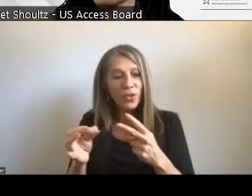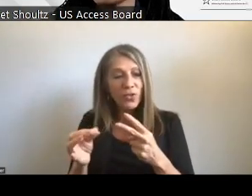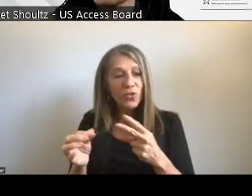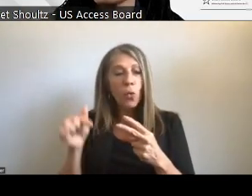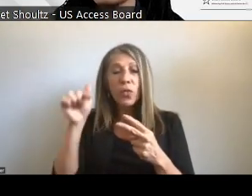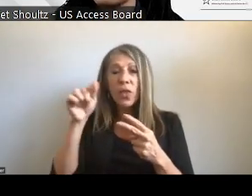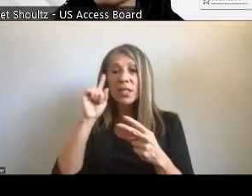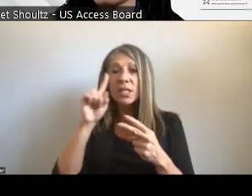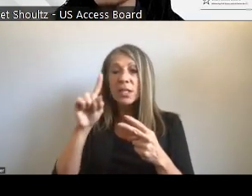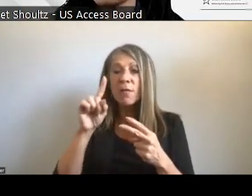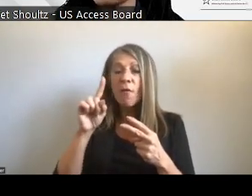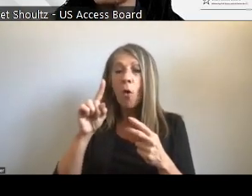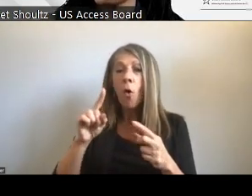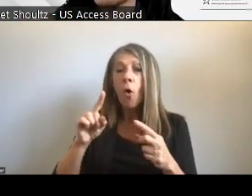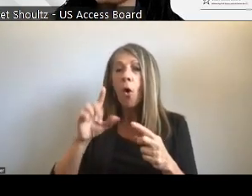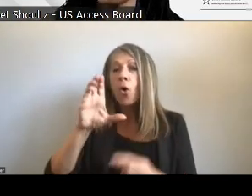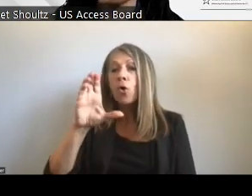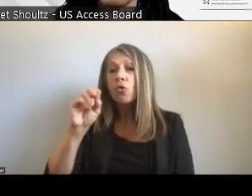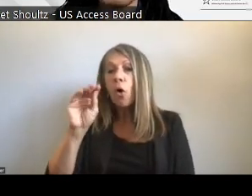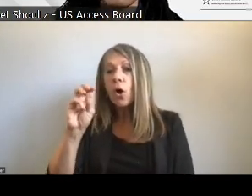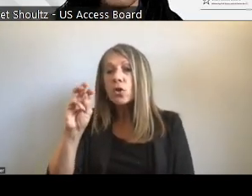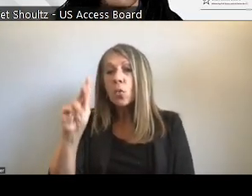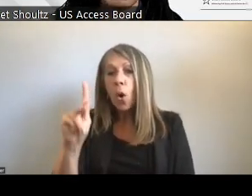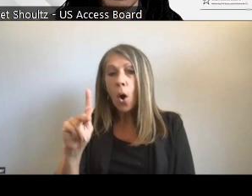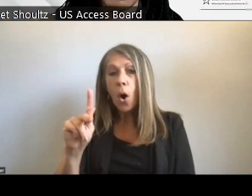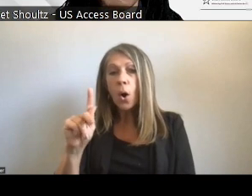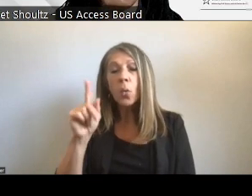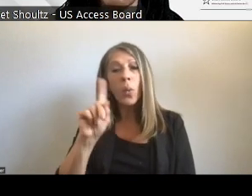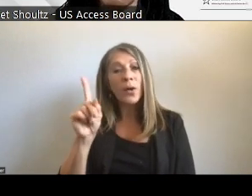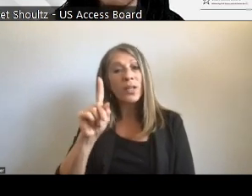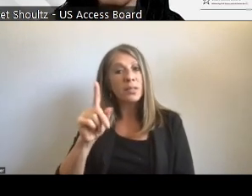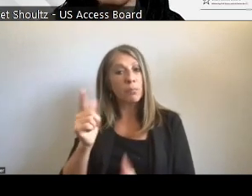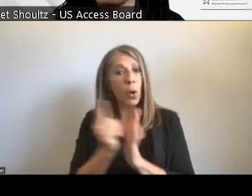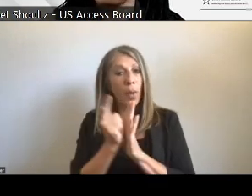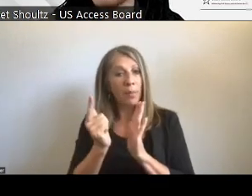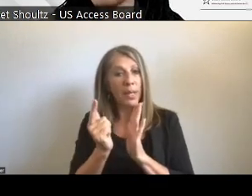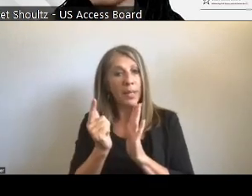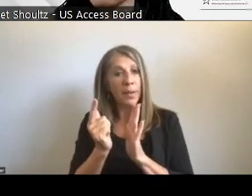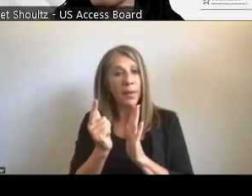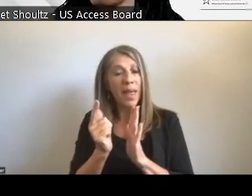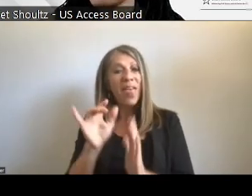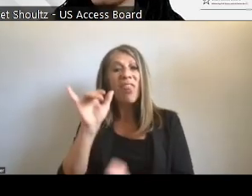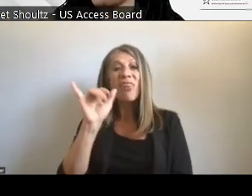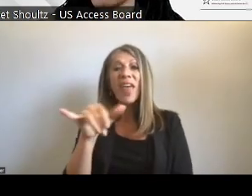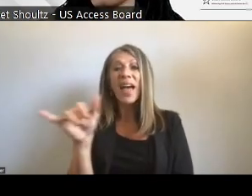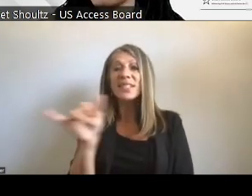for crosswalks at intersections where pedestrian crossing is prohibited, that same requirement